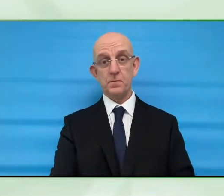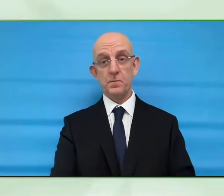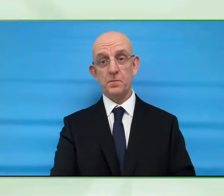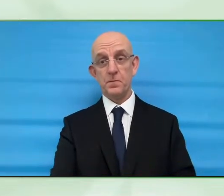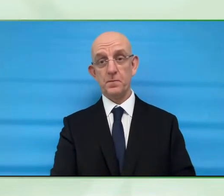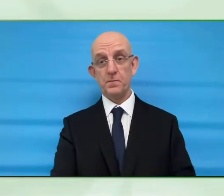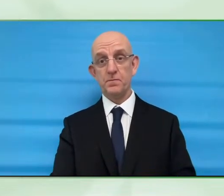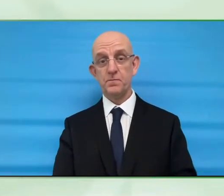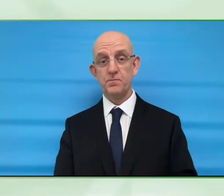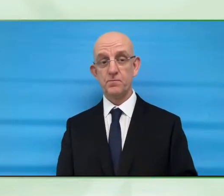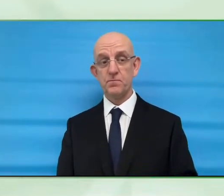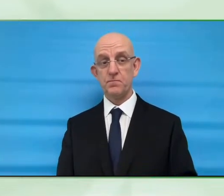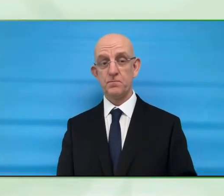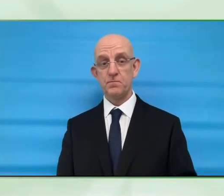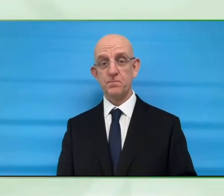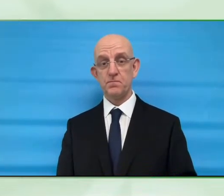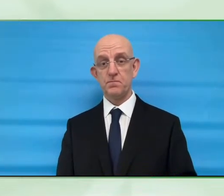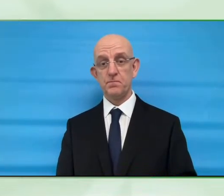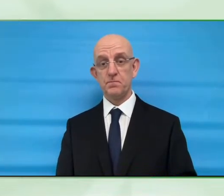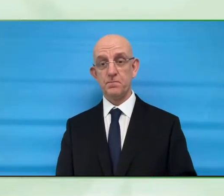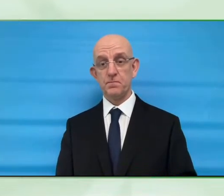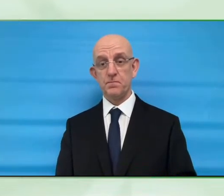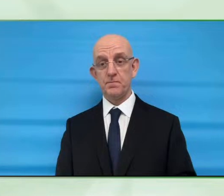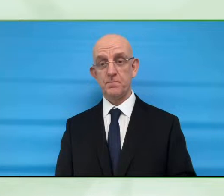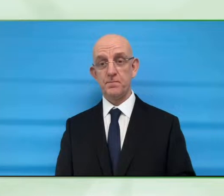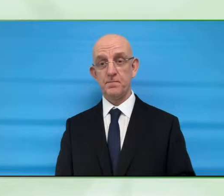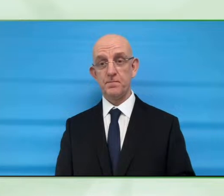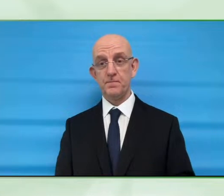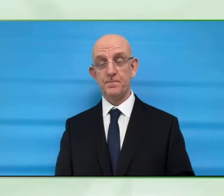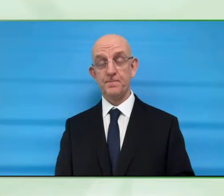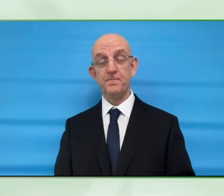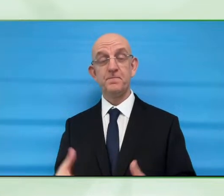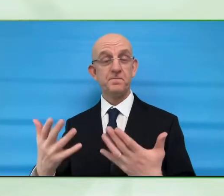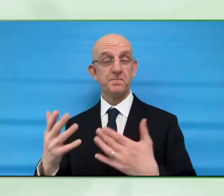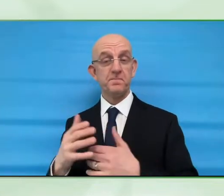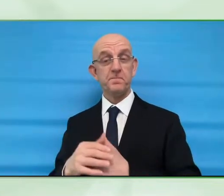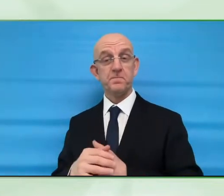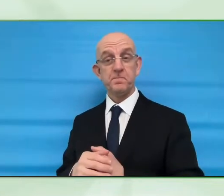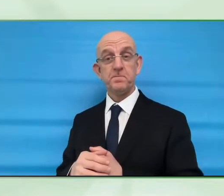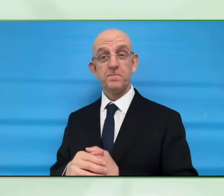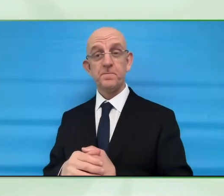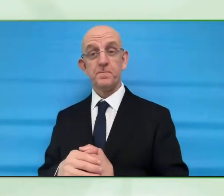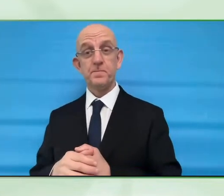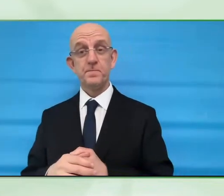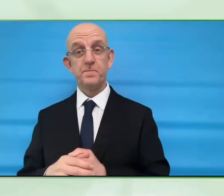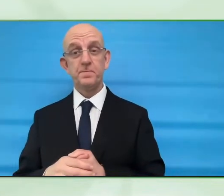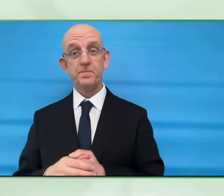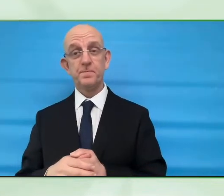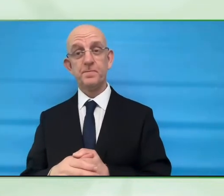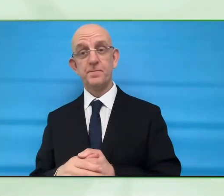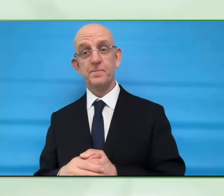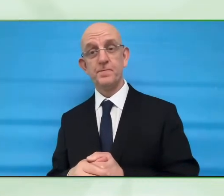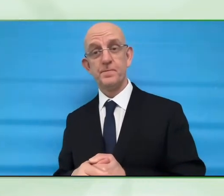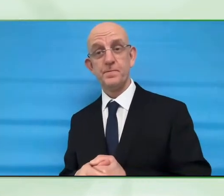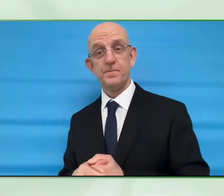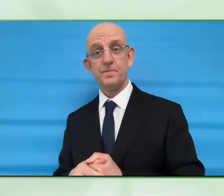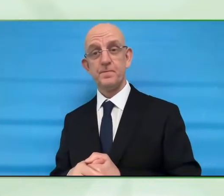Sound is multidimensional and just with one sound you can use the volume, frequency, intensity, and other factors, to look at the data they are looking at. The axis is two-dimensional.